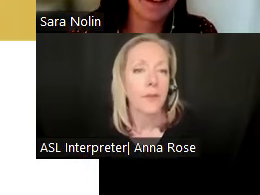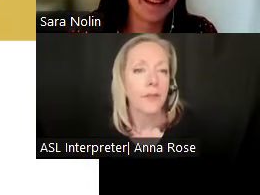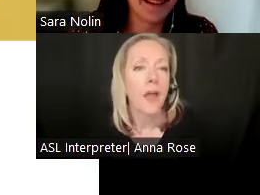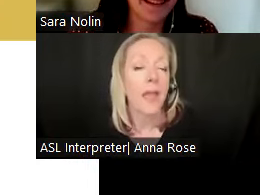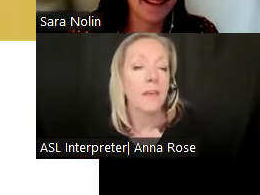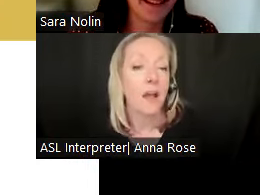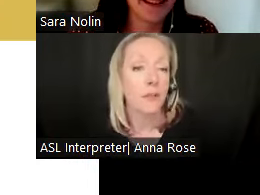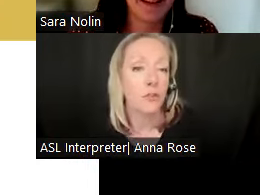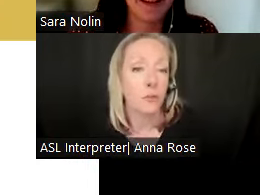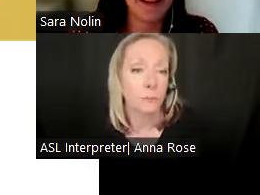The ADOS-2,